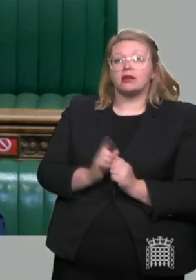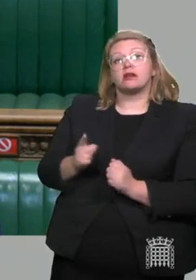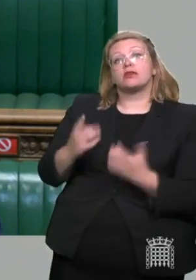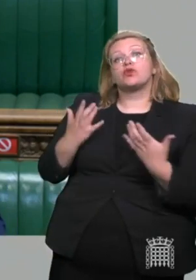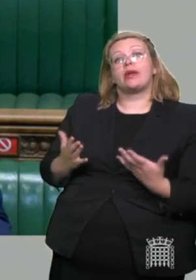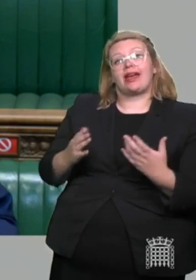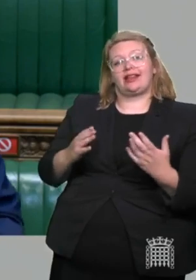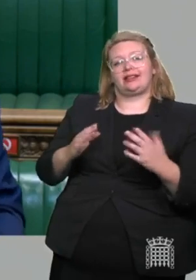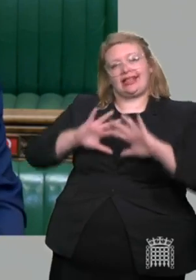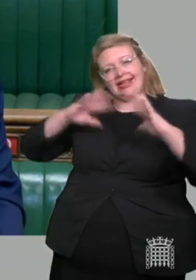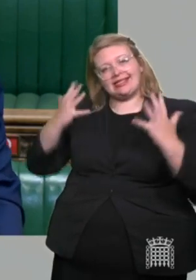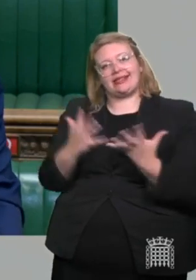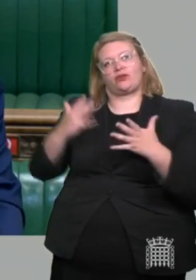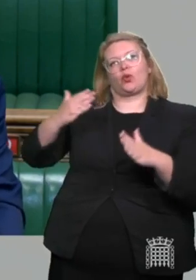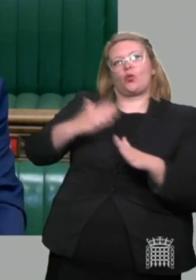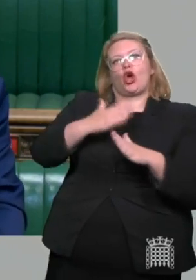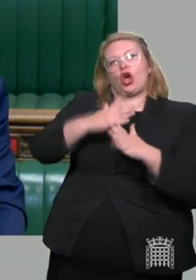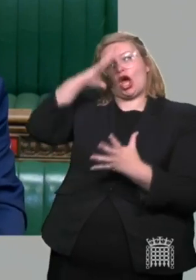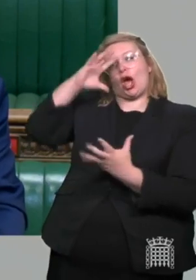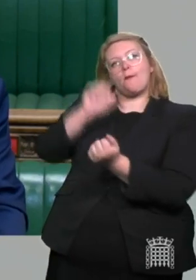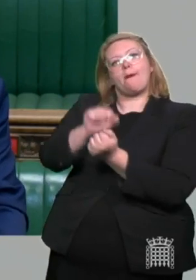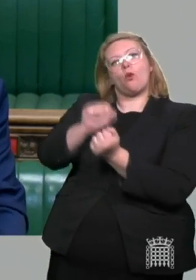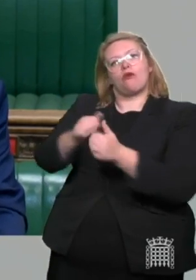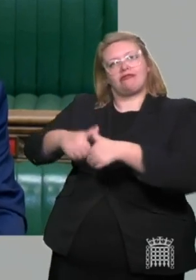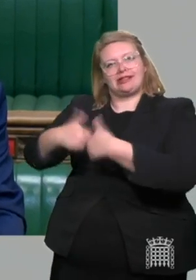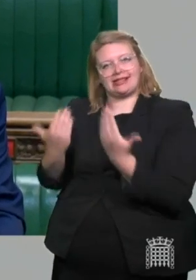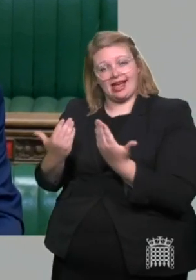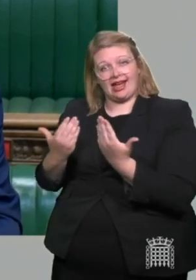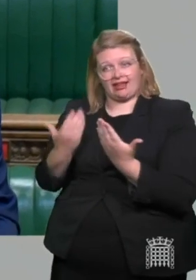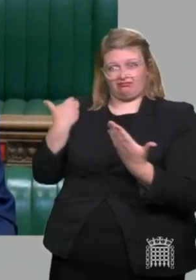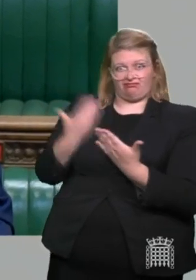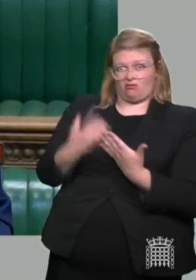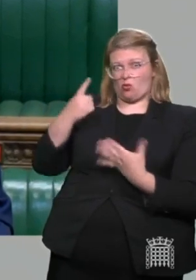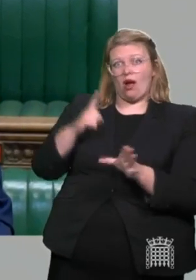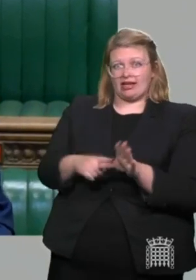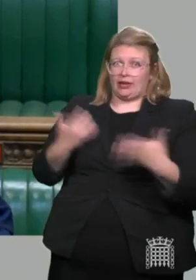Day. This year, after all the sacrifices our frontline workers have made during the pandemic,